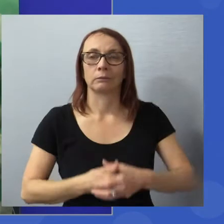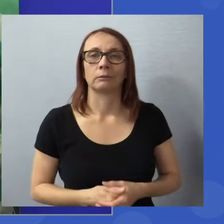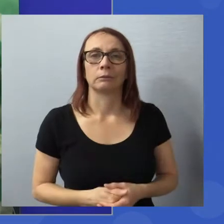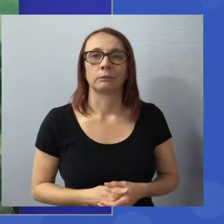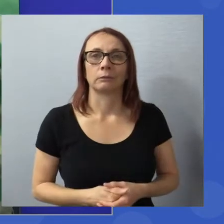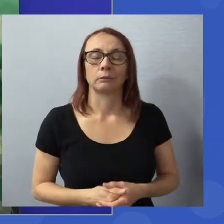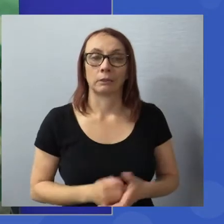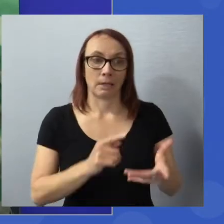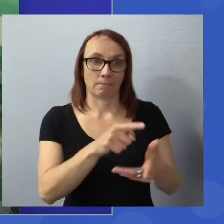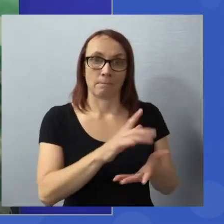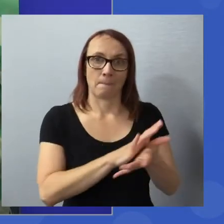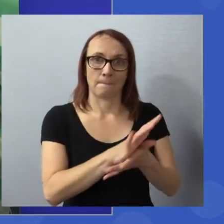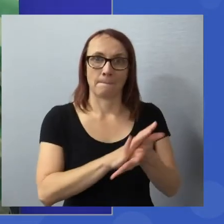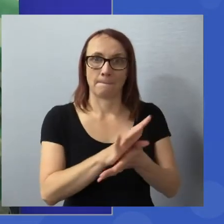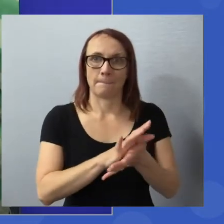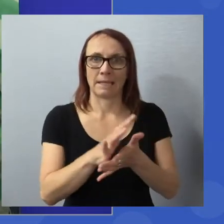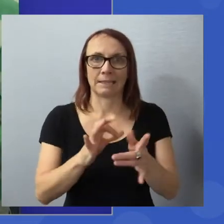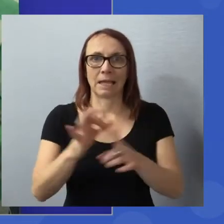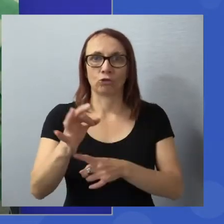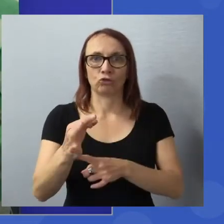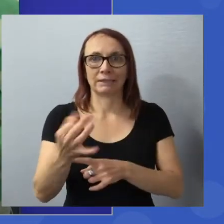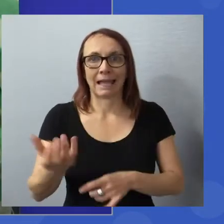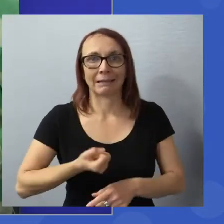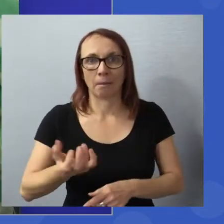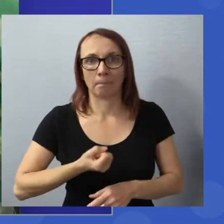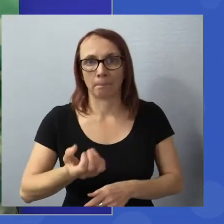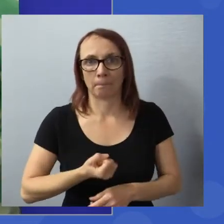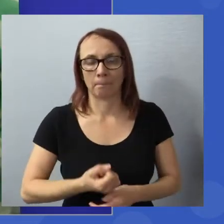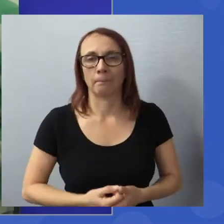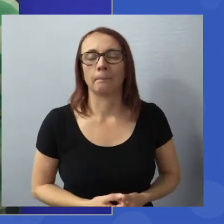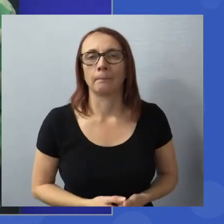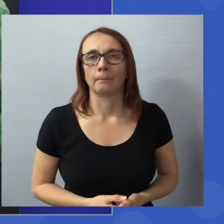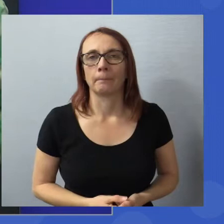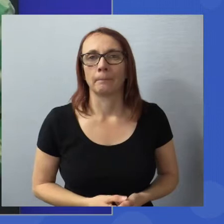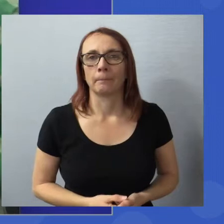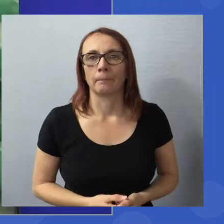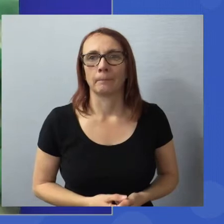in turn help increase income generation and it could provide a platform for